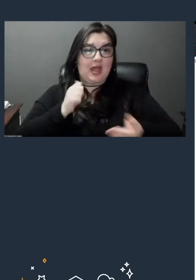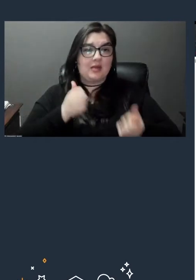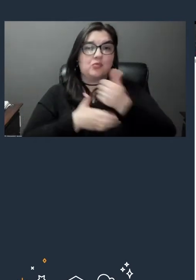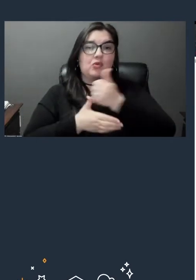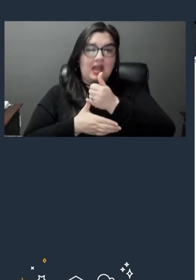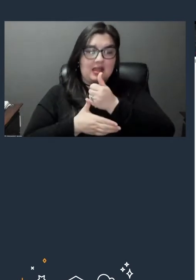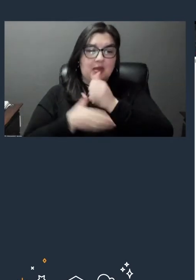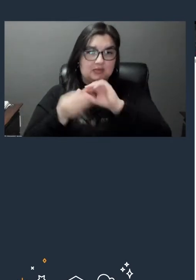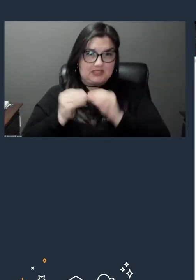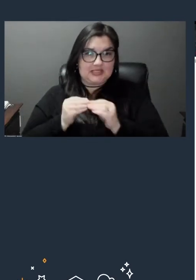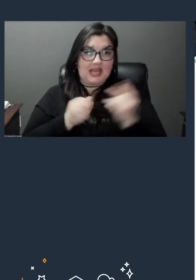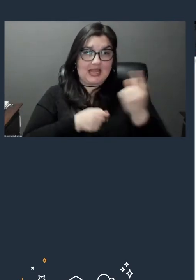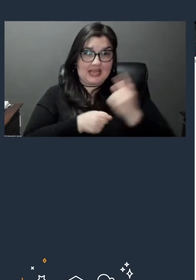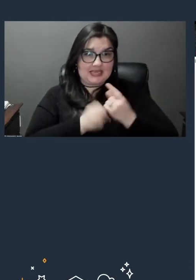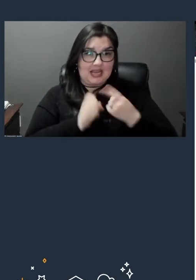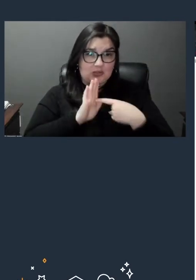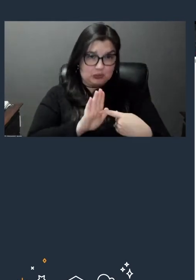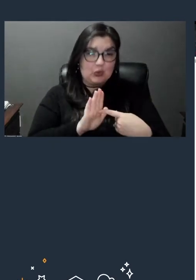to reflect data from the last 12 months